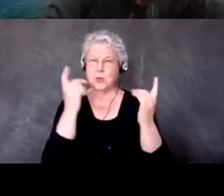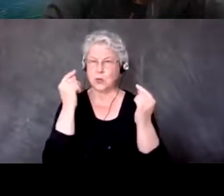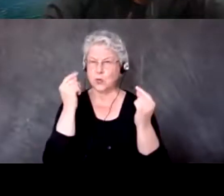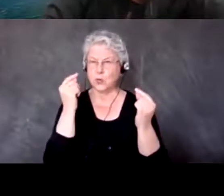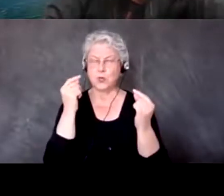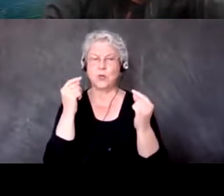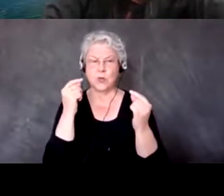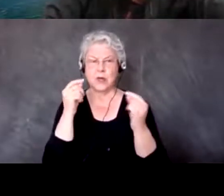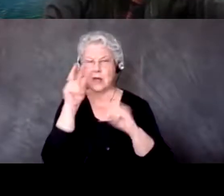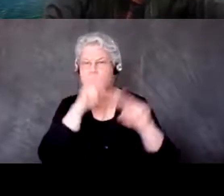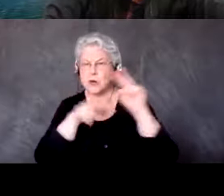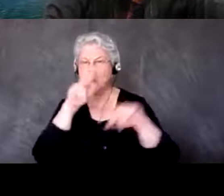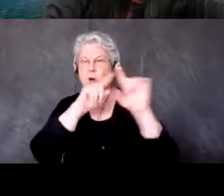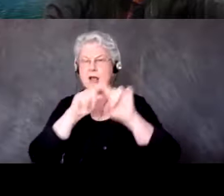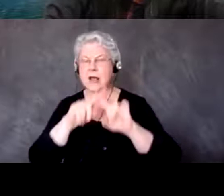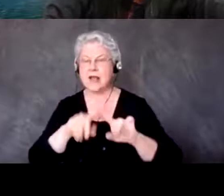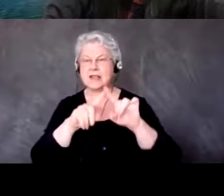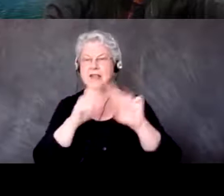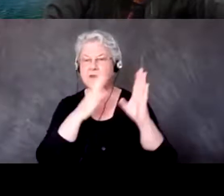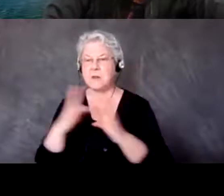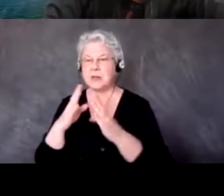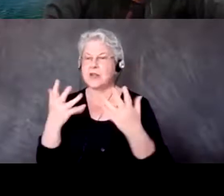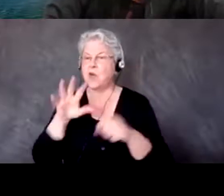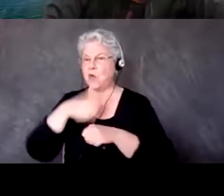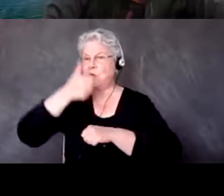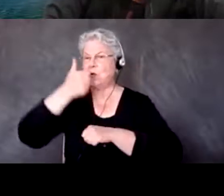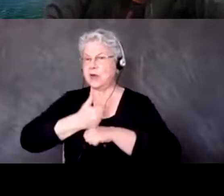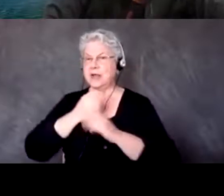different types of plans that exist within our communities, we're going to learn how they all fit